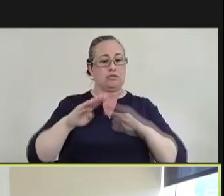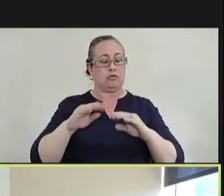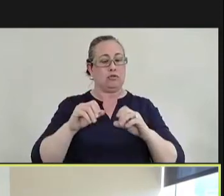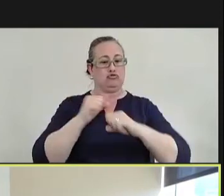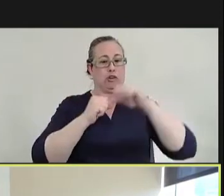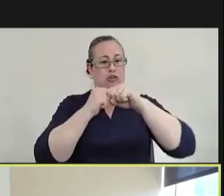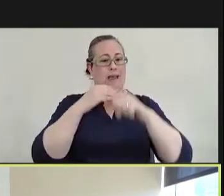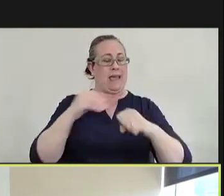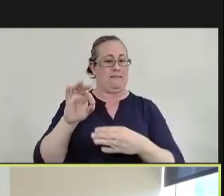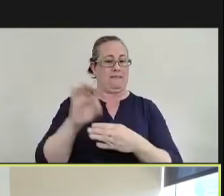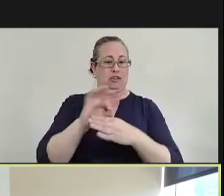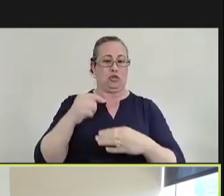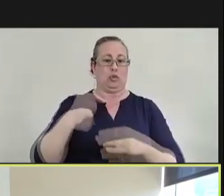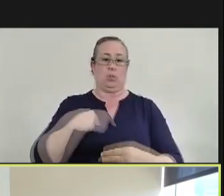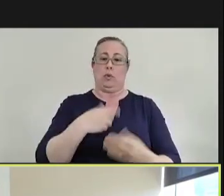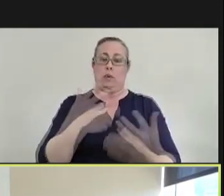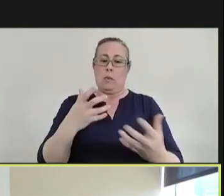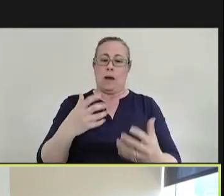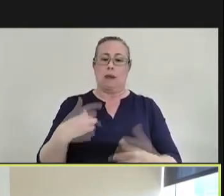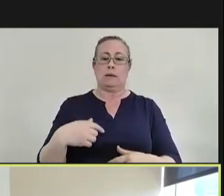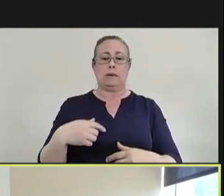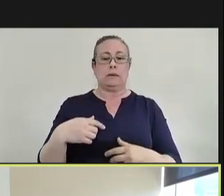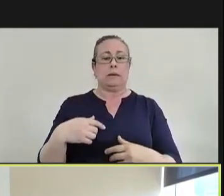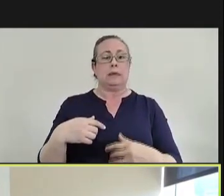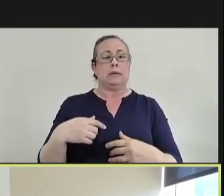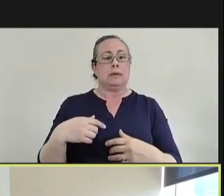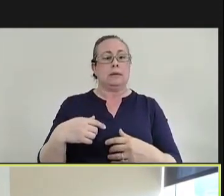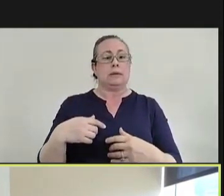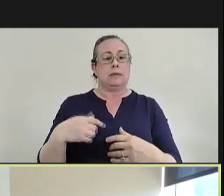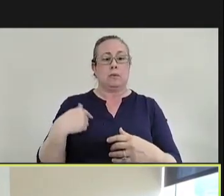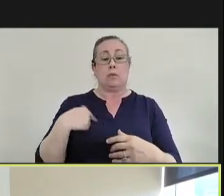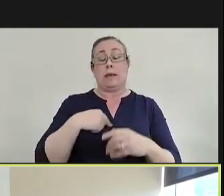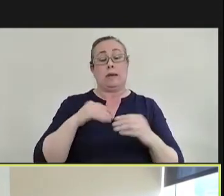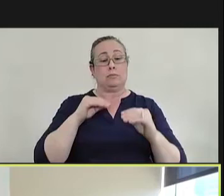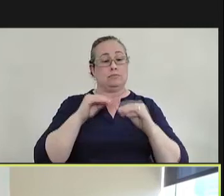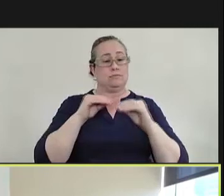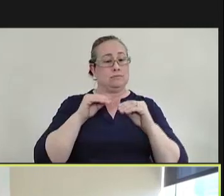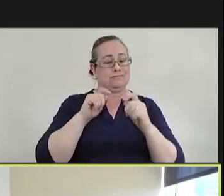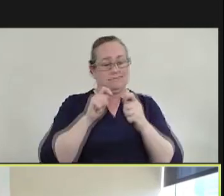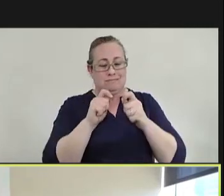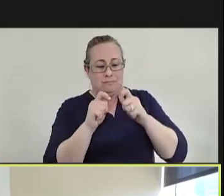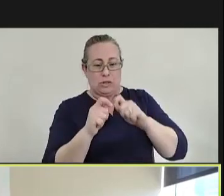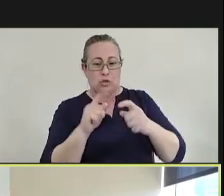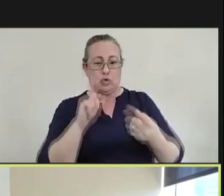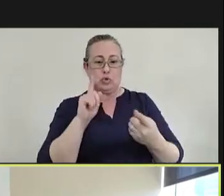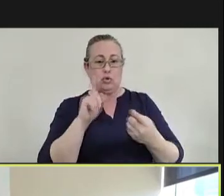we want. We further refine these processes through techniques like mean cooling and